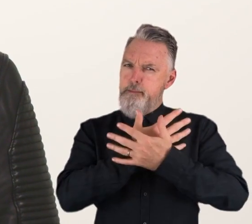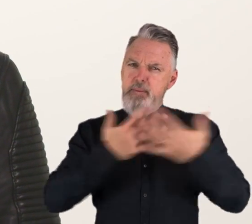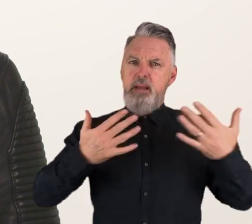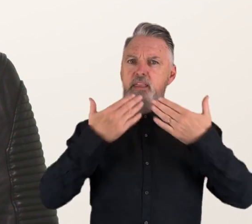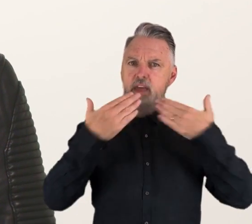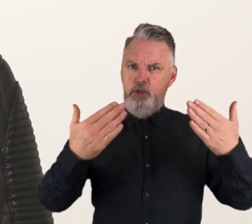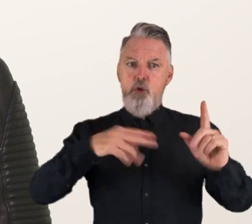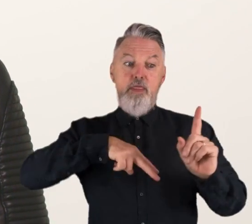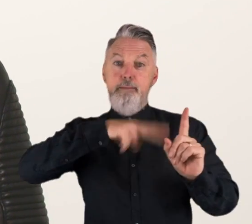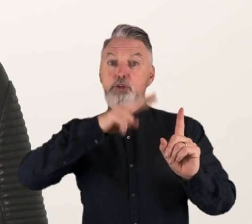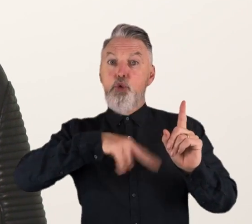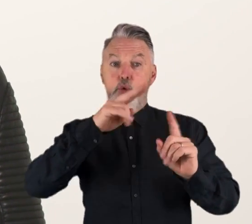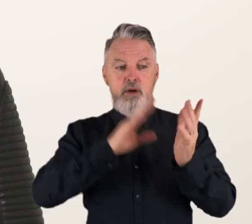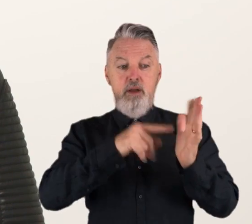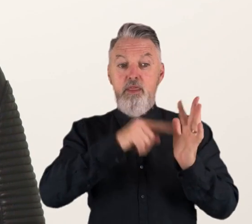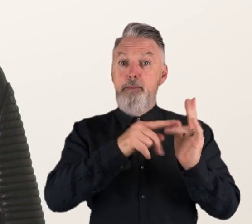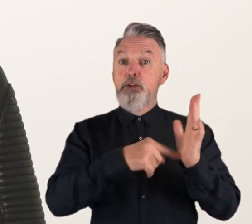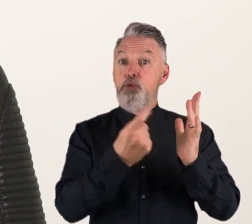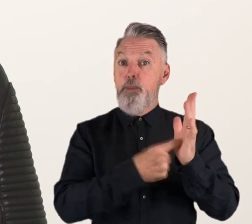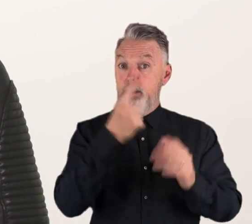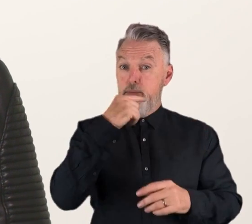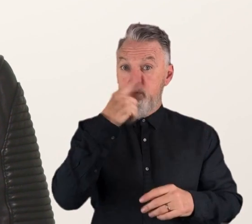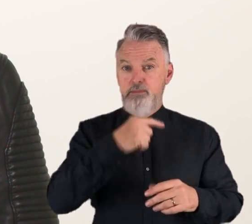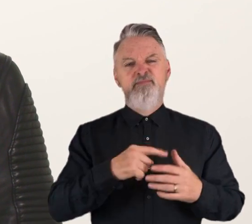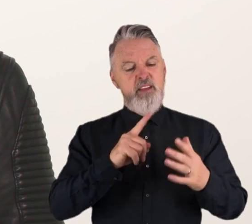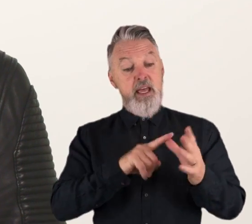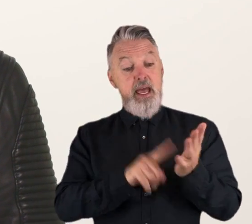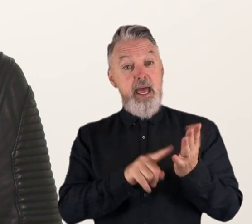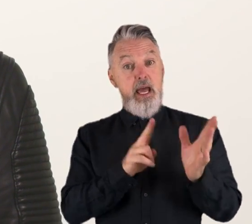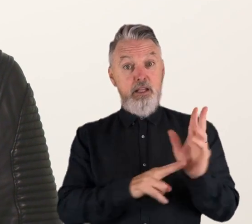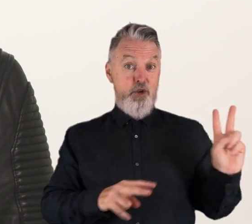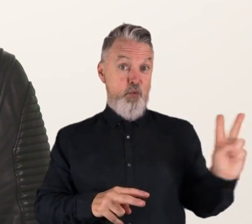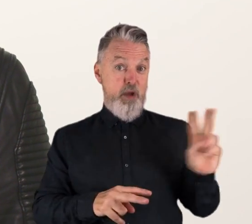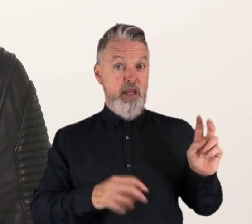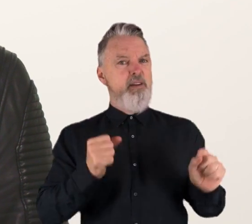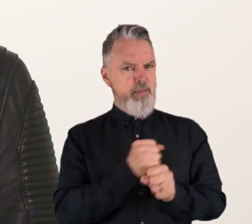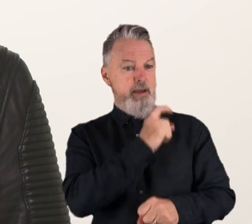who have played such a vital role in this journey. Alan and I made definite promises at the beginning